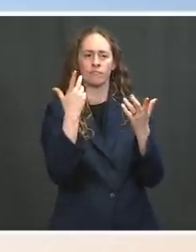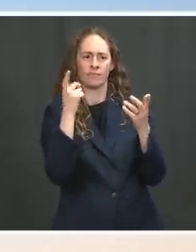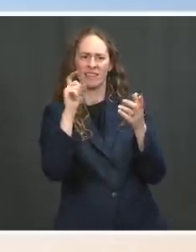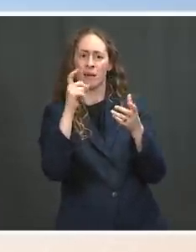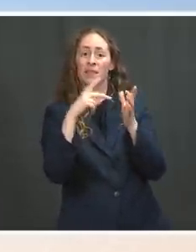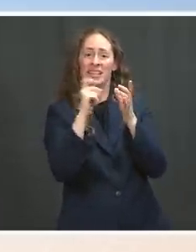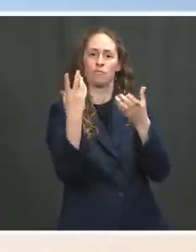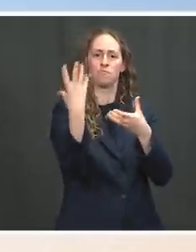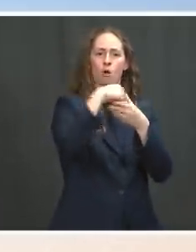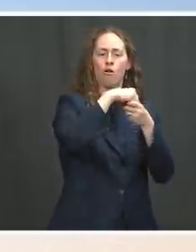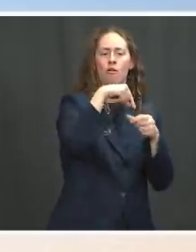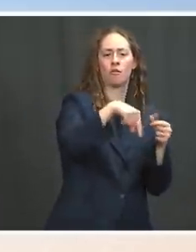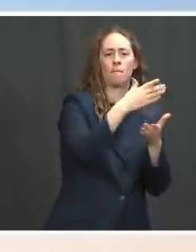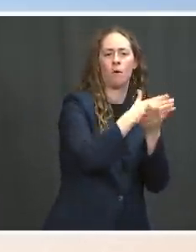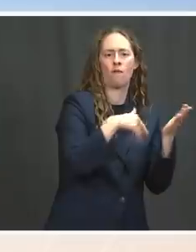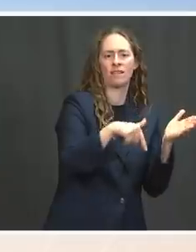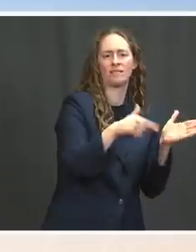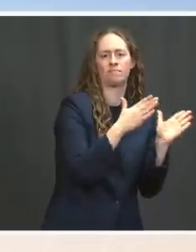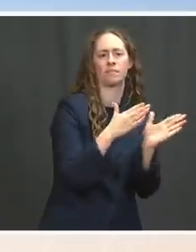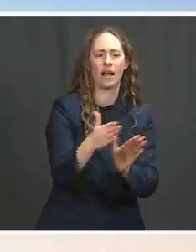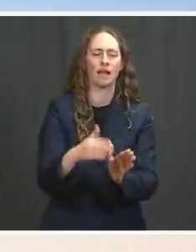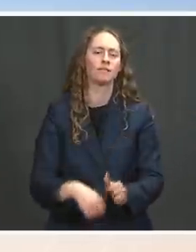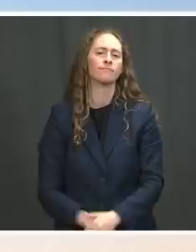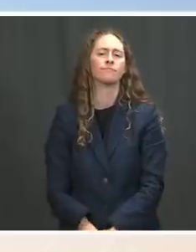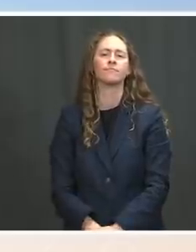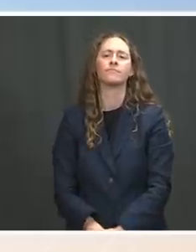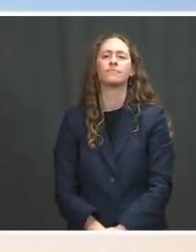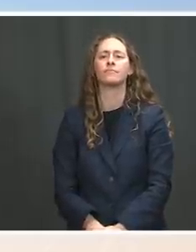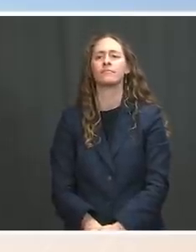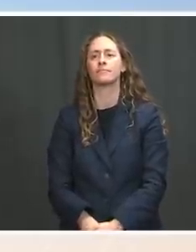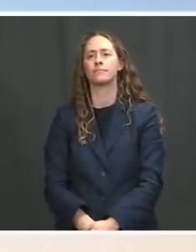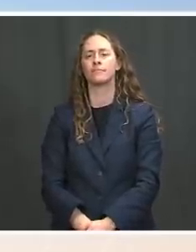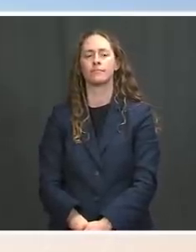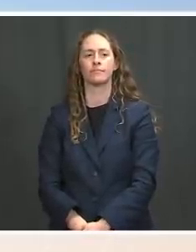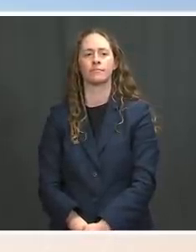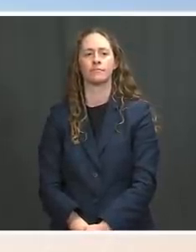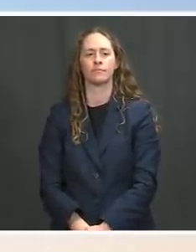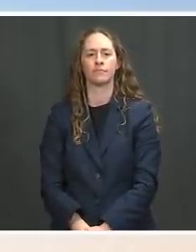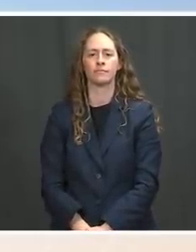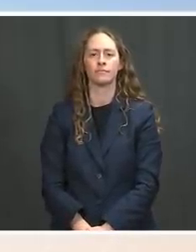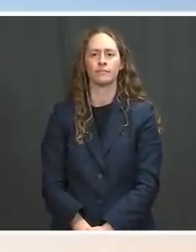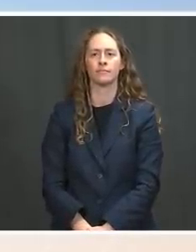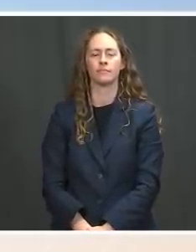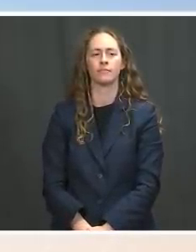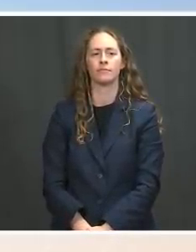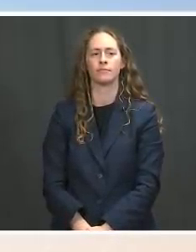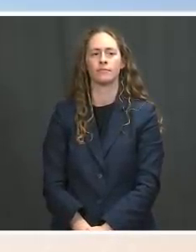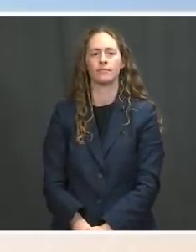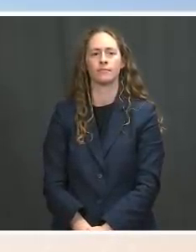The Press: And we have seen a bit of a shift in tone out of the White House in the last 24 hours. Yesterday, we were told: There aren't supply shortages;